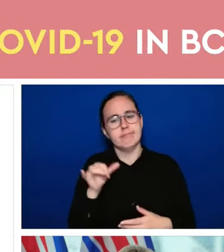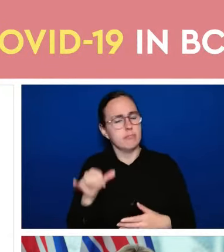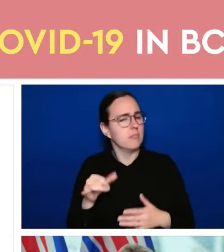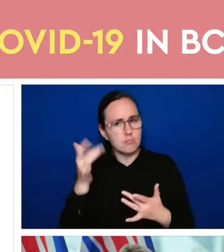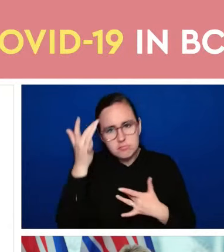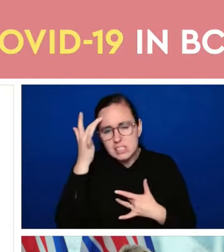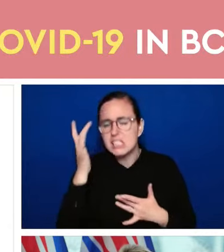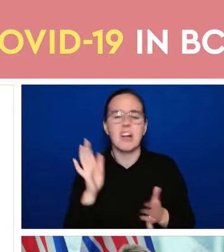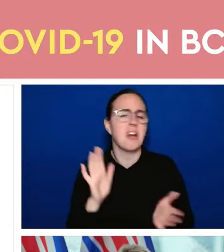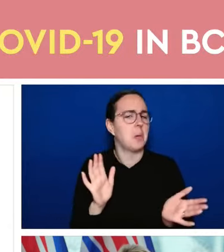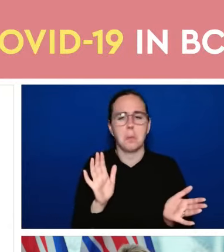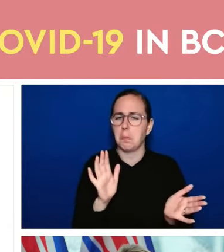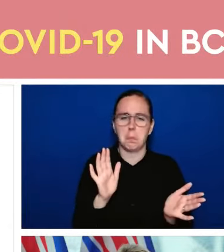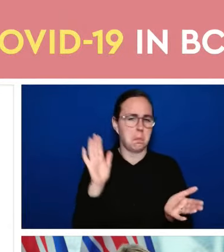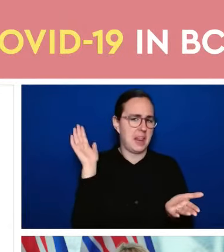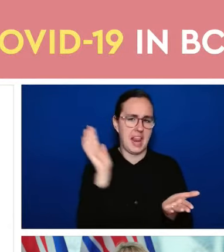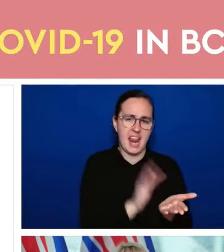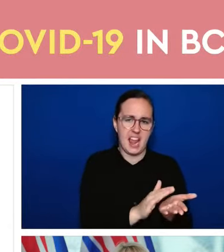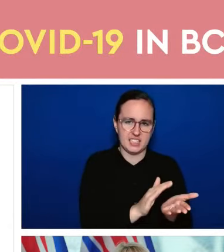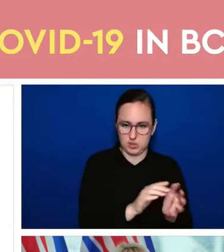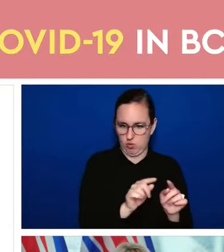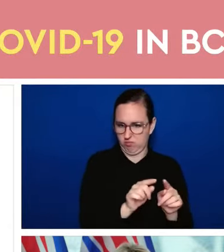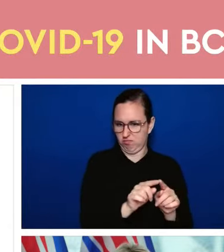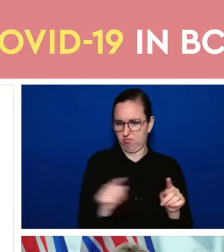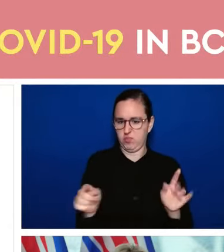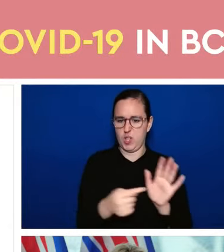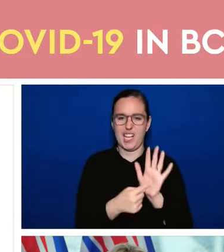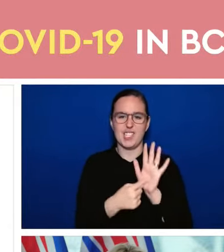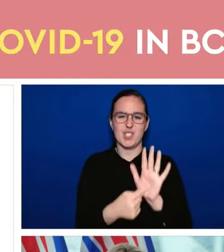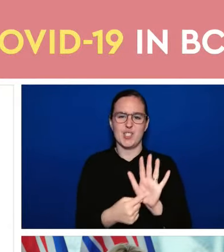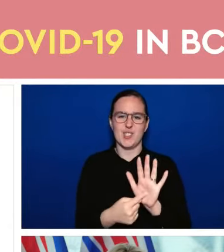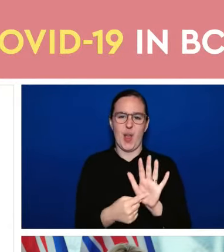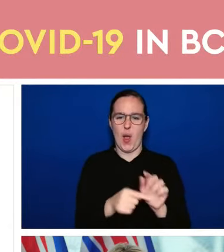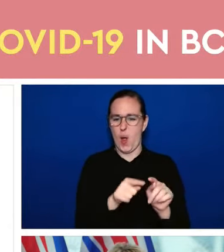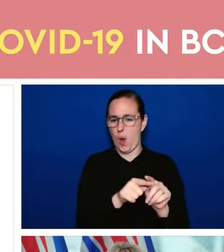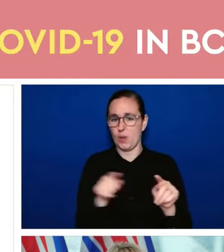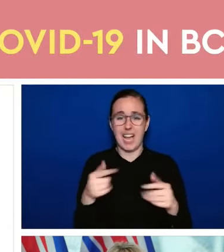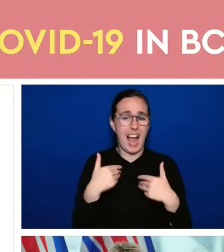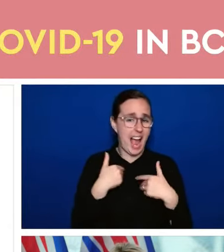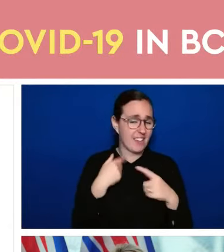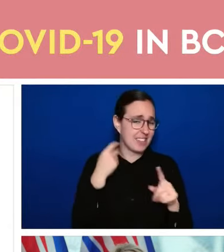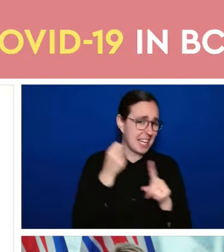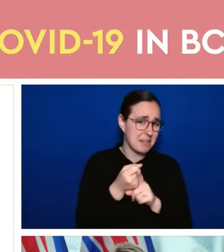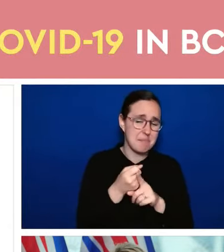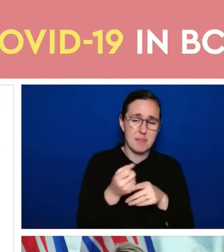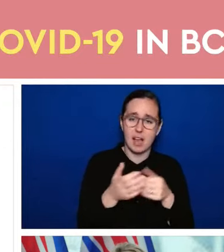vaccinated and young people getting vaccinated even if you've had a previous infection.